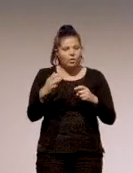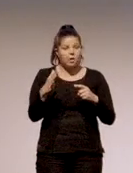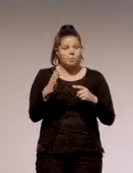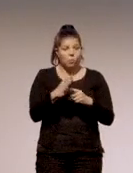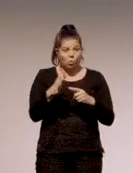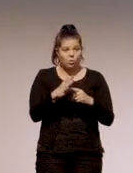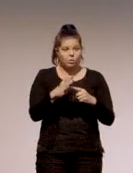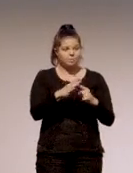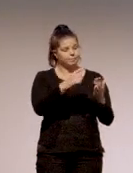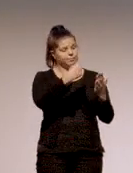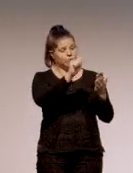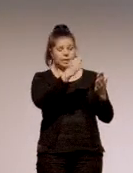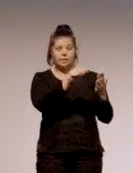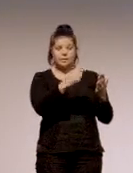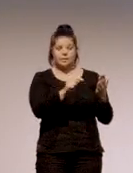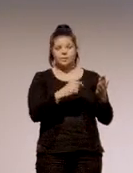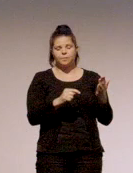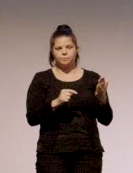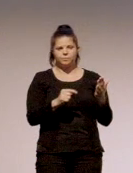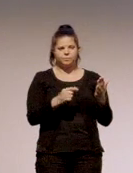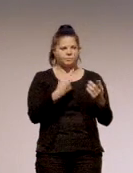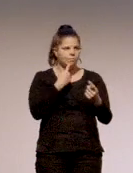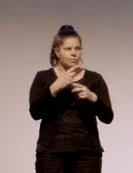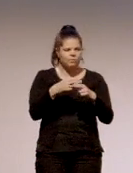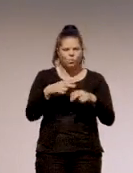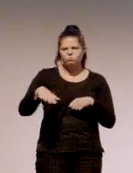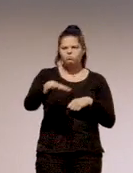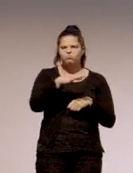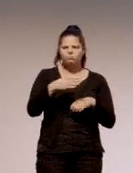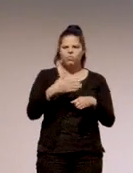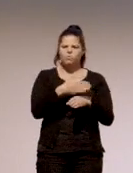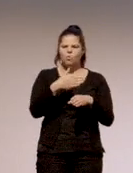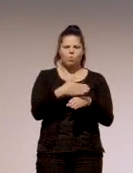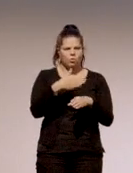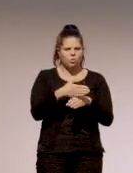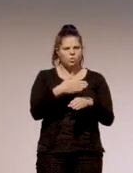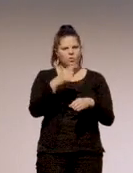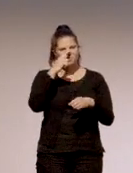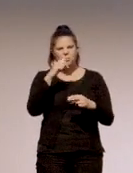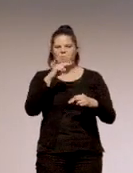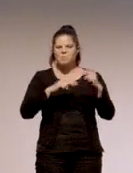checklists and information for each of the roles for when people build or create digital things.